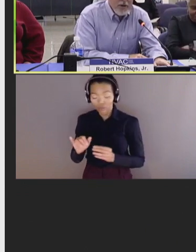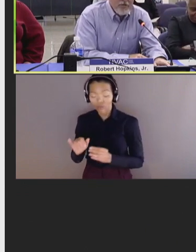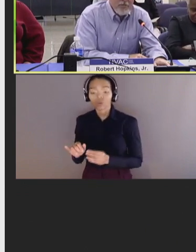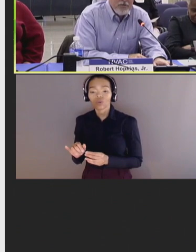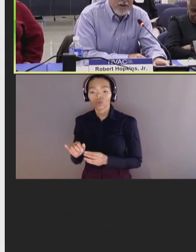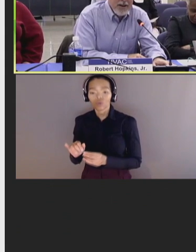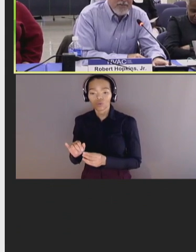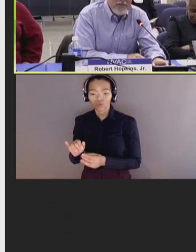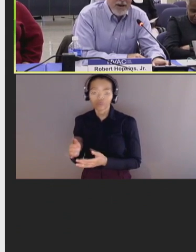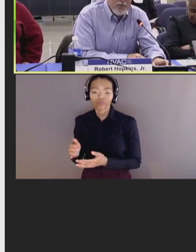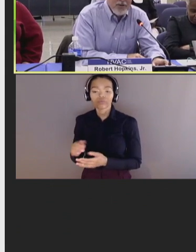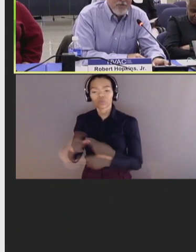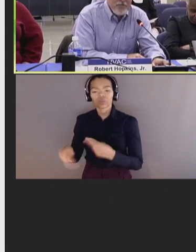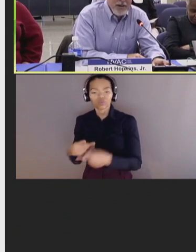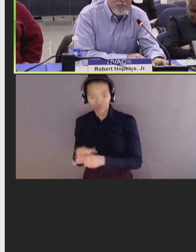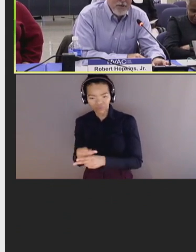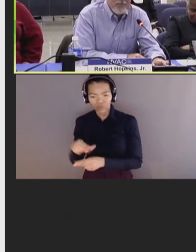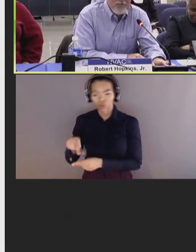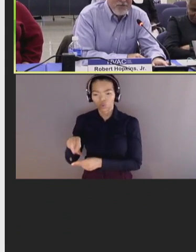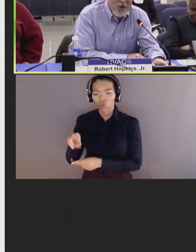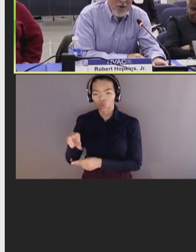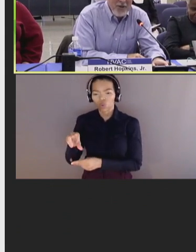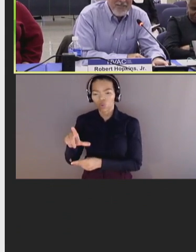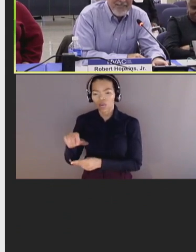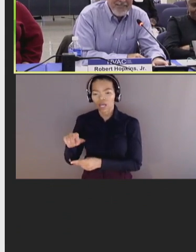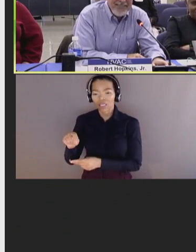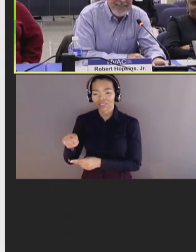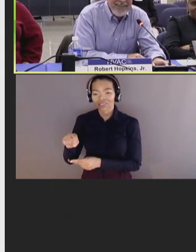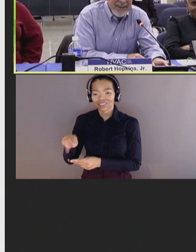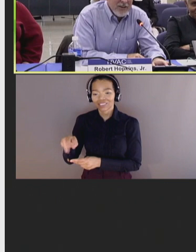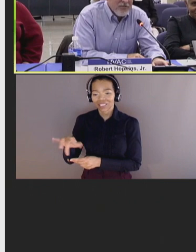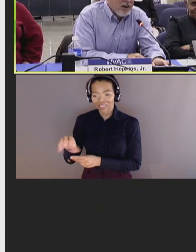but you've got to have the evaluation plan built from the start. And it's got to be